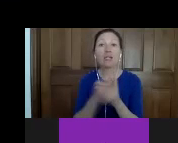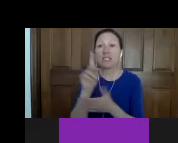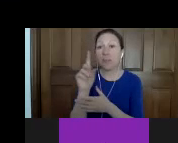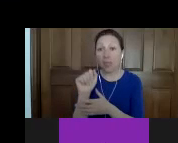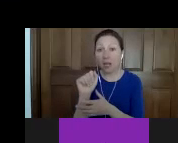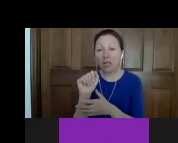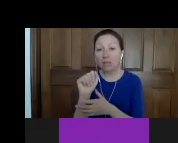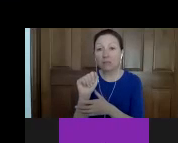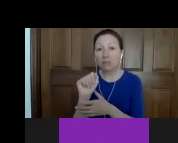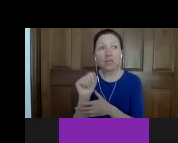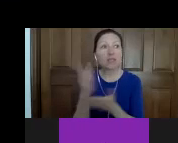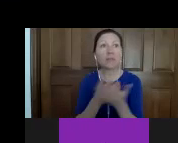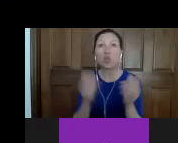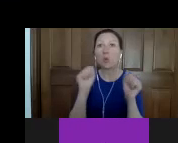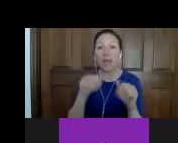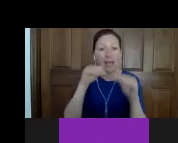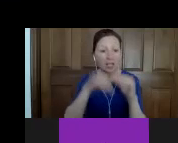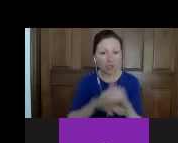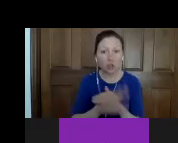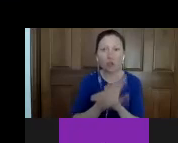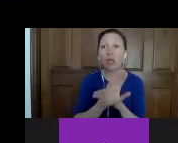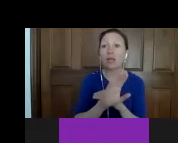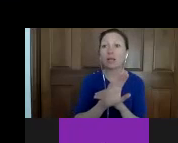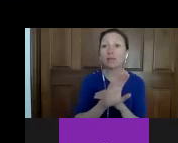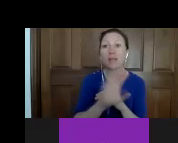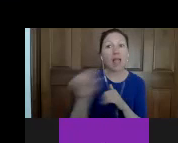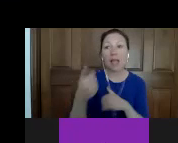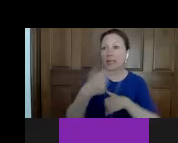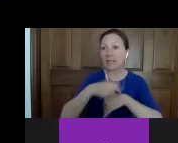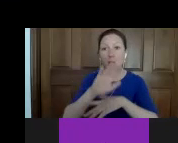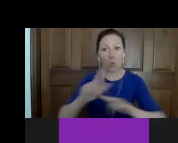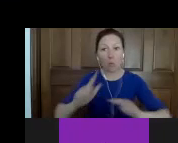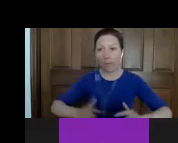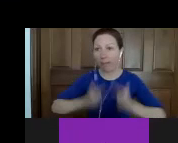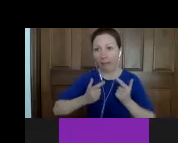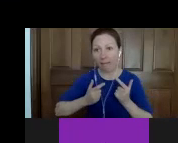older you are, the more likely you are to become disabled. So if you live long enough